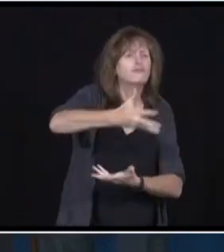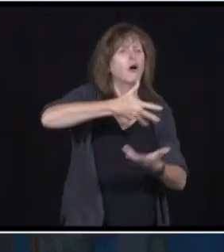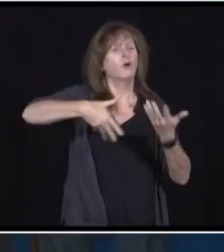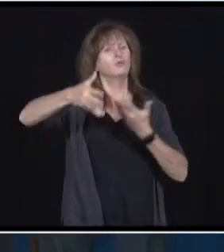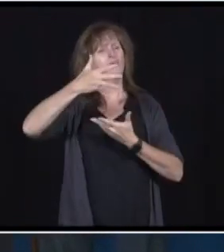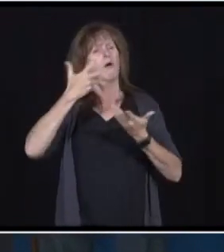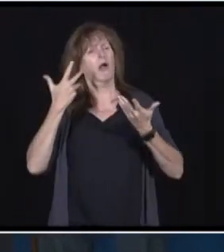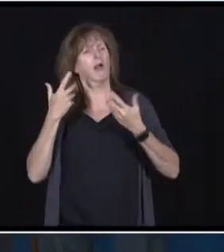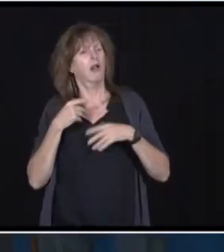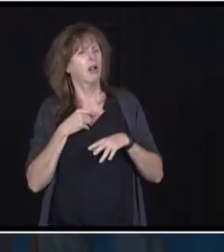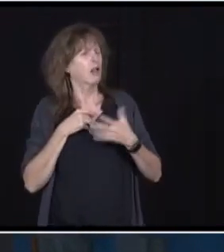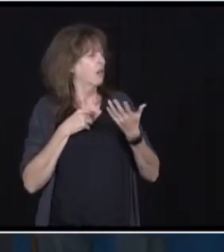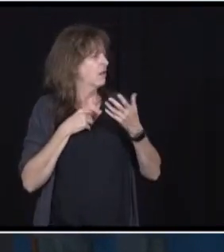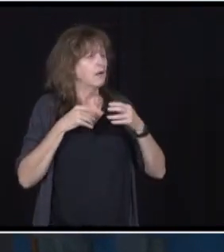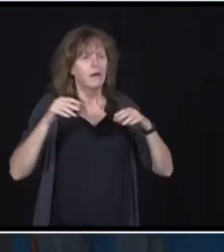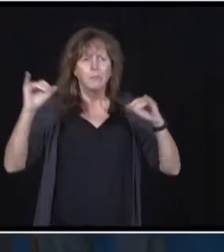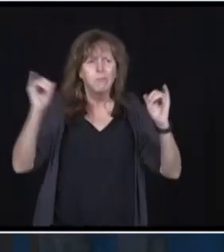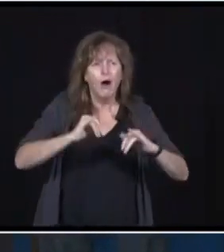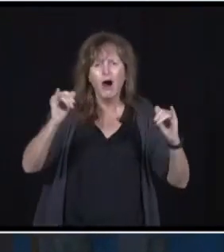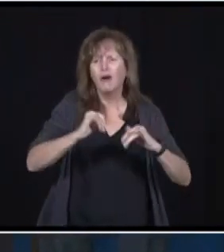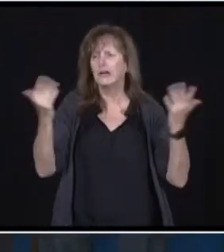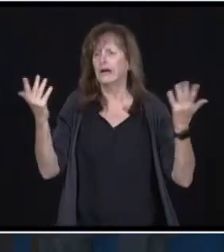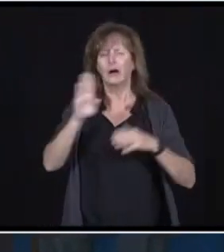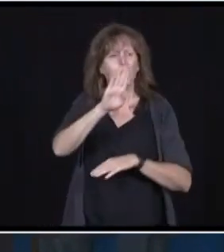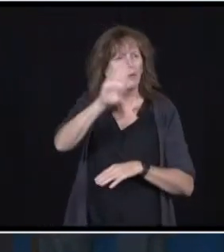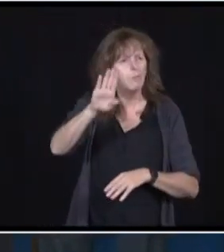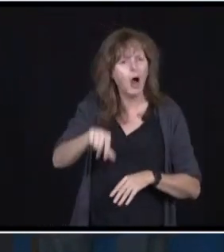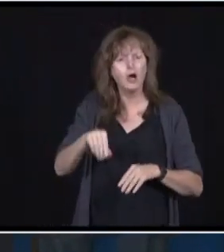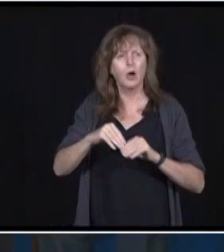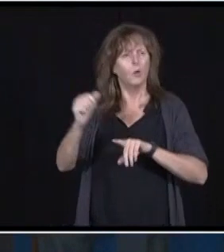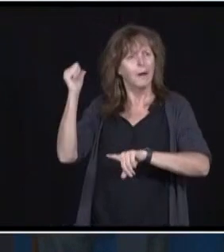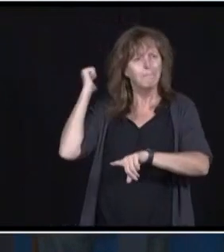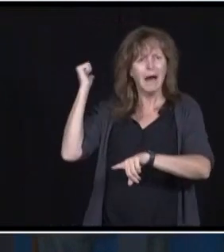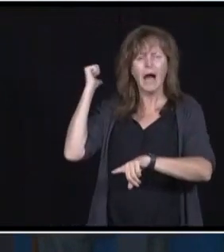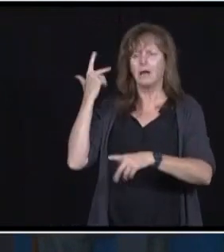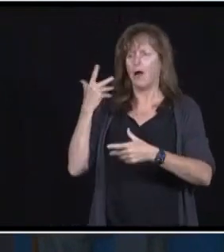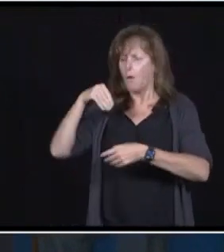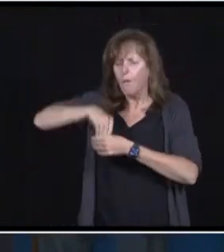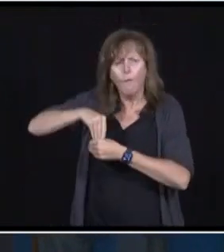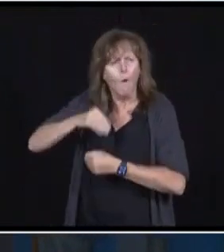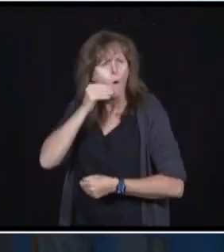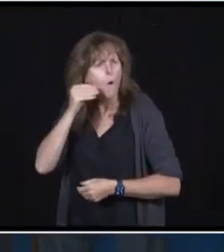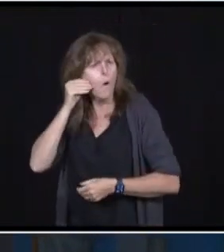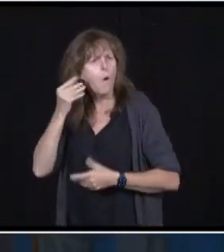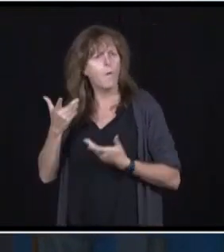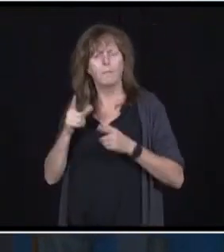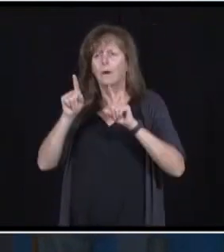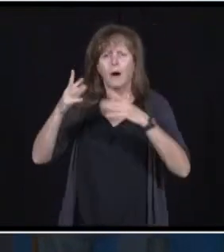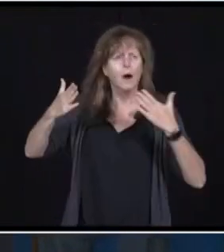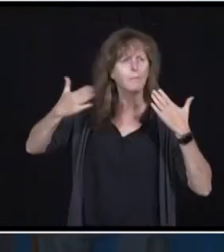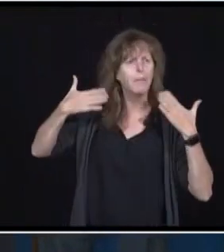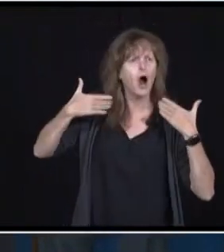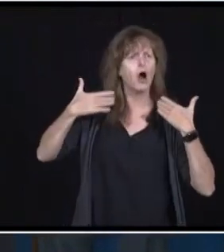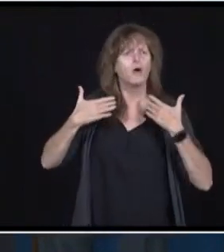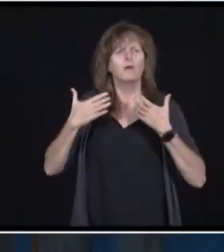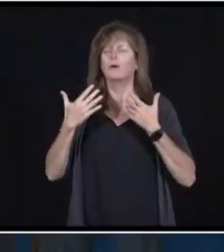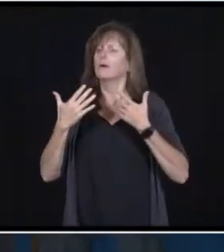This includes social events and gatherings. Like private parties in your backyard, or barbecues. Held in your home.